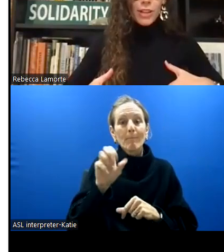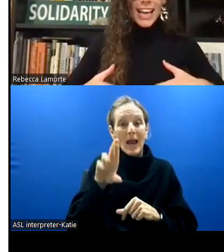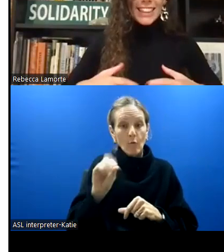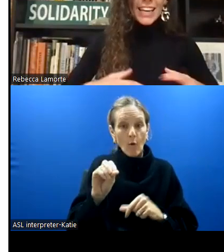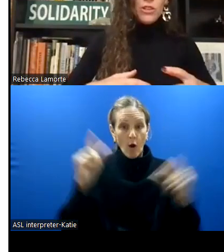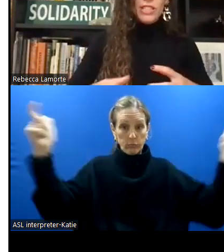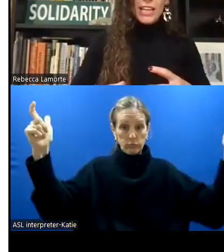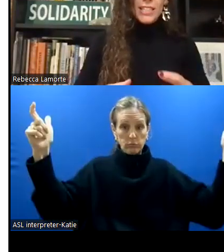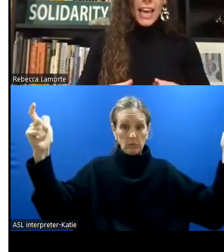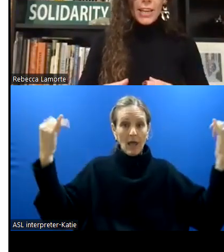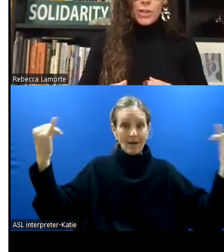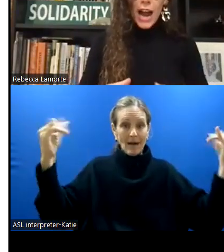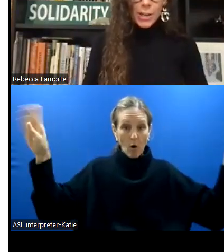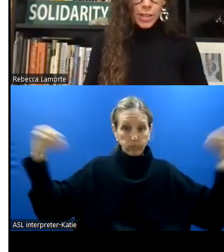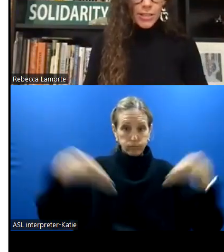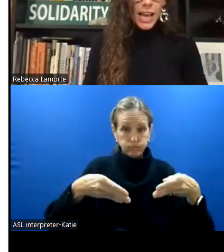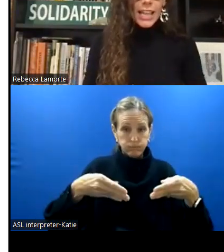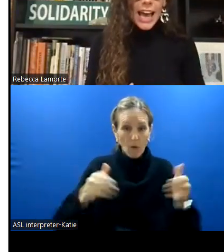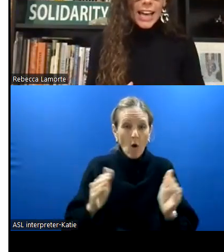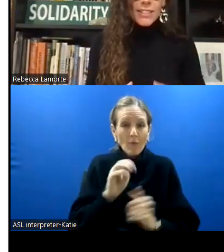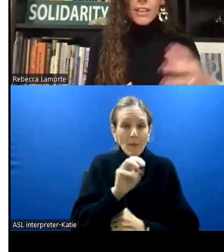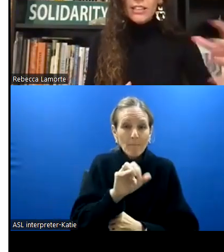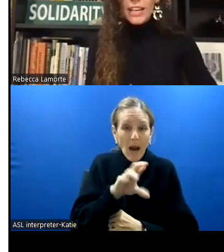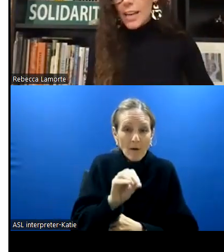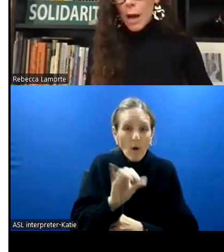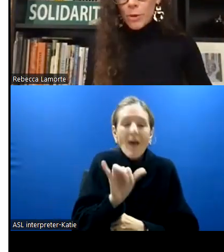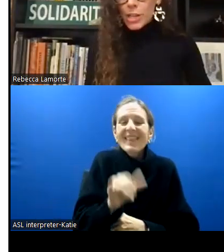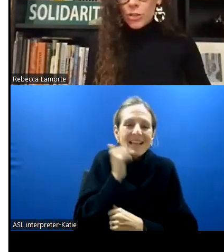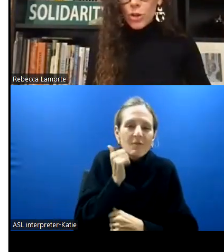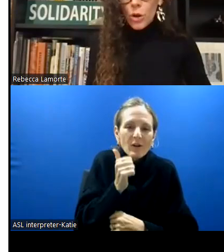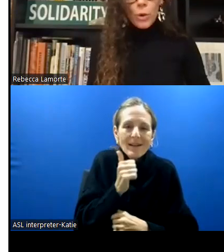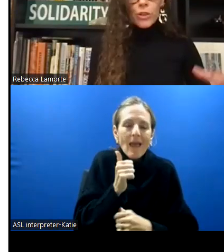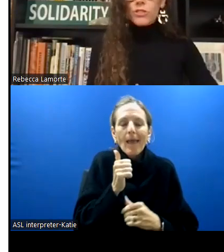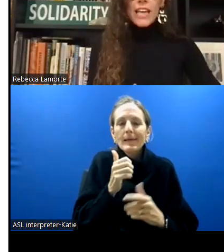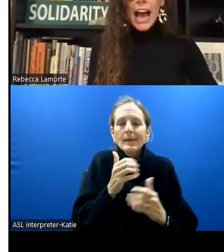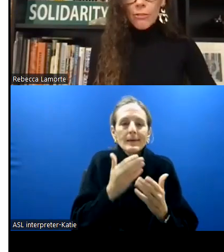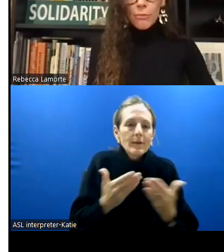that's your day-to-day interactions. That's day-to-day operations with your staff,